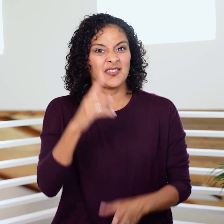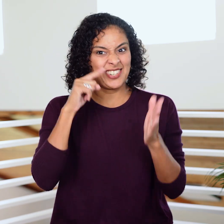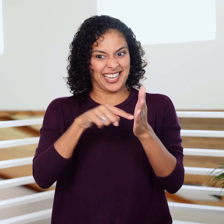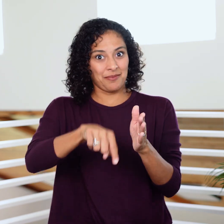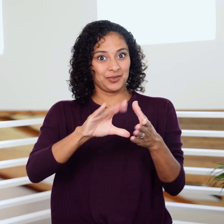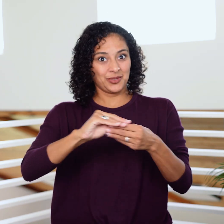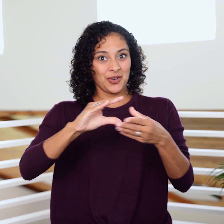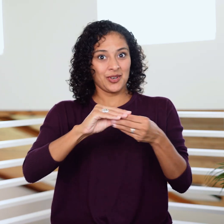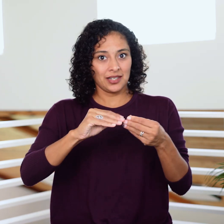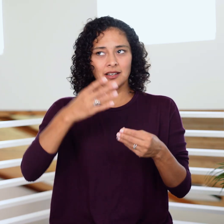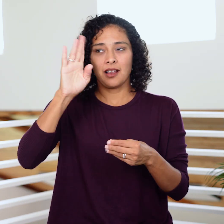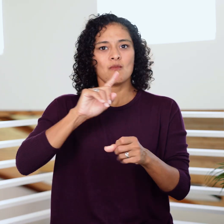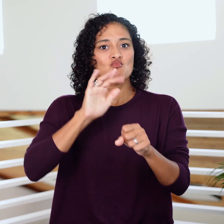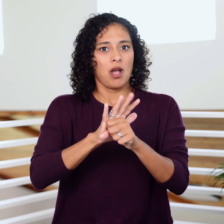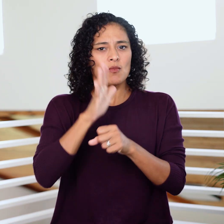In this instance, in order for God to fulfill His promise